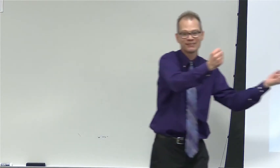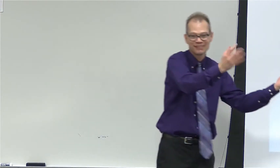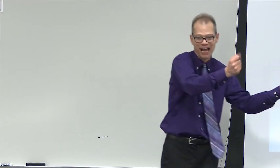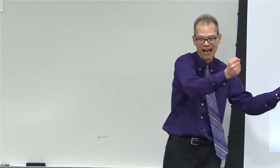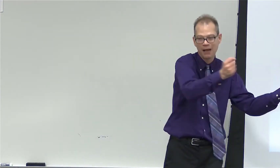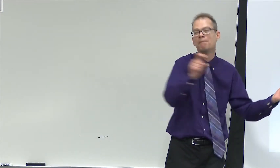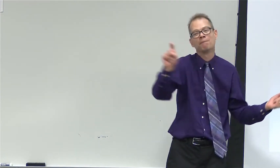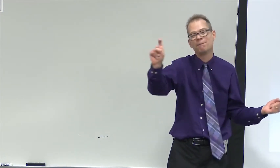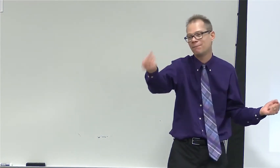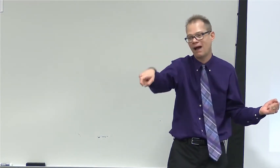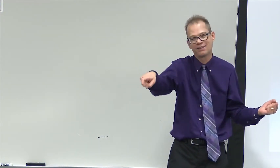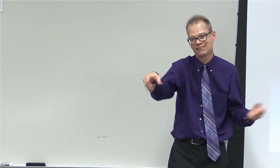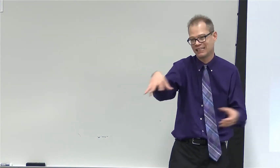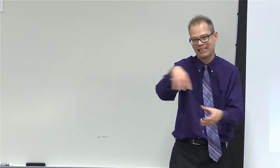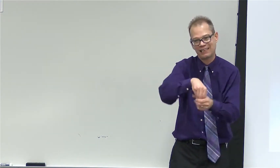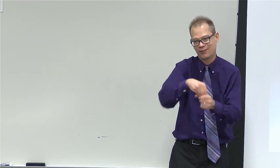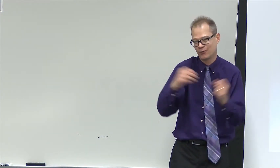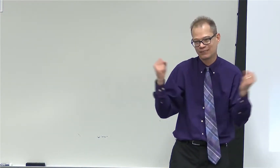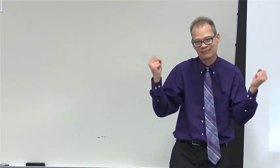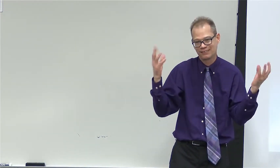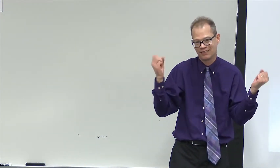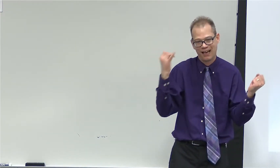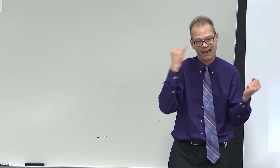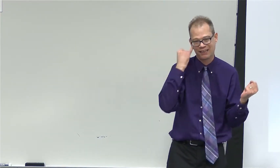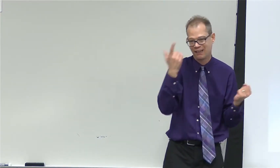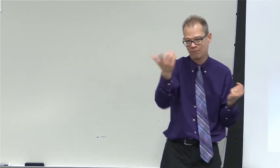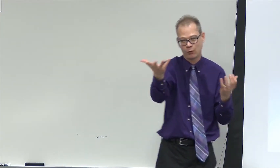Ok. English to ASL is a must.